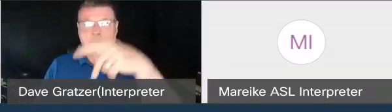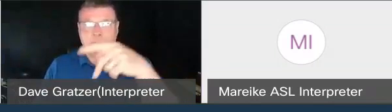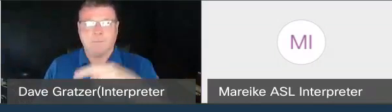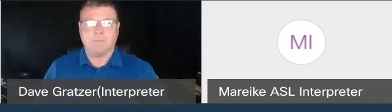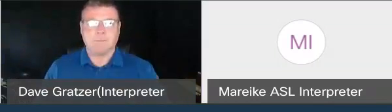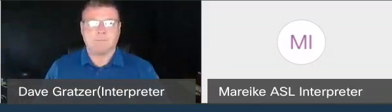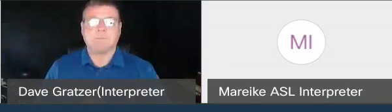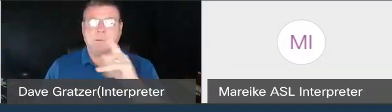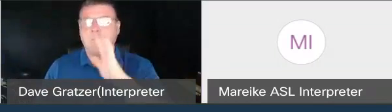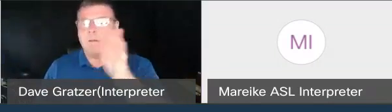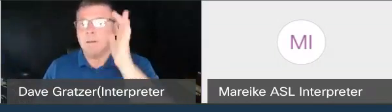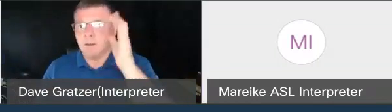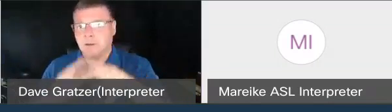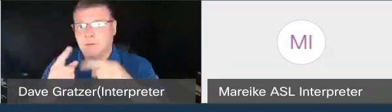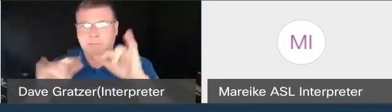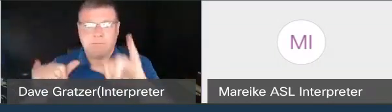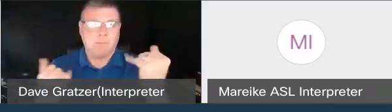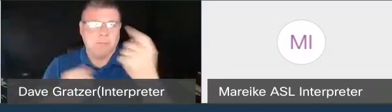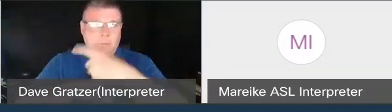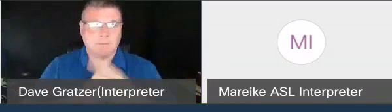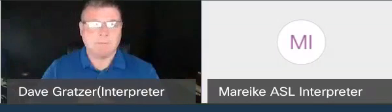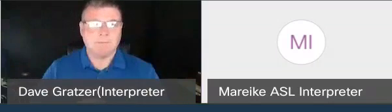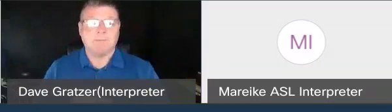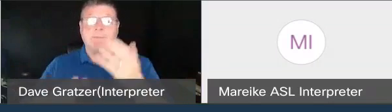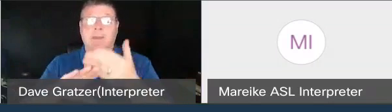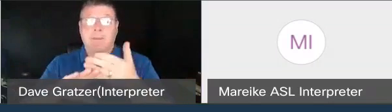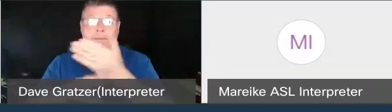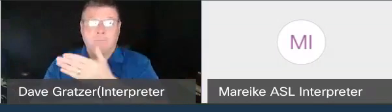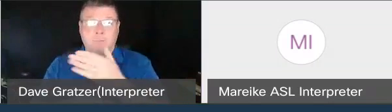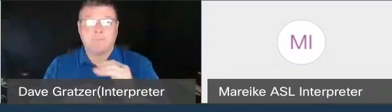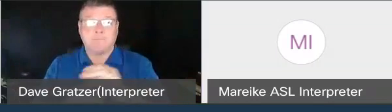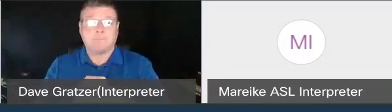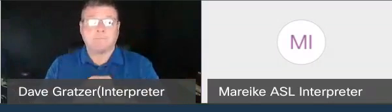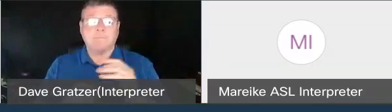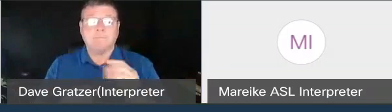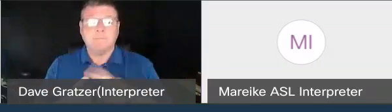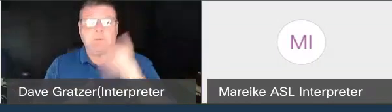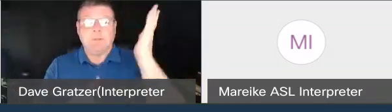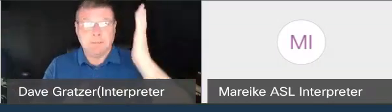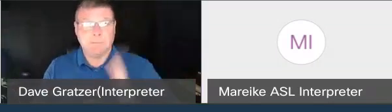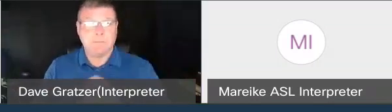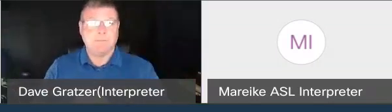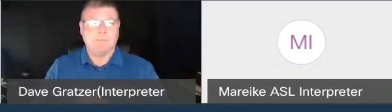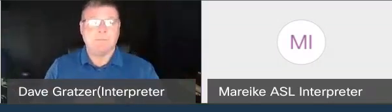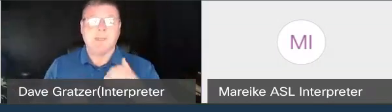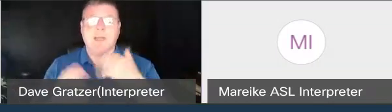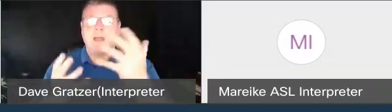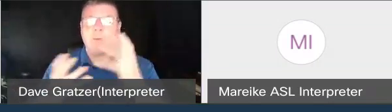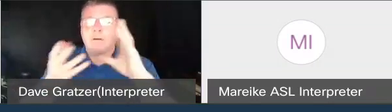that you'll be hearing about today. So before I turn it over to our speakers, I wanted to--to say a couple of words